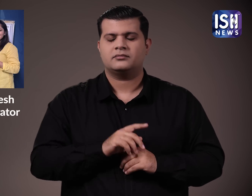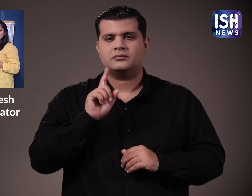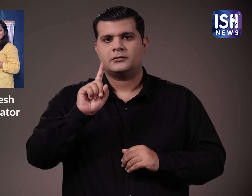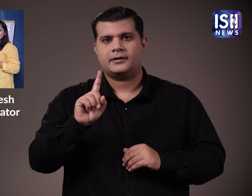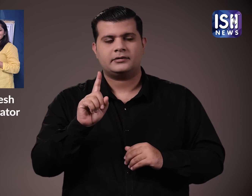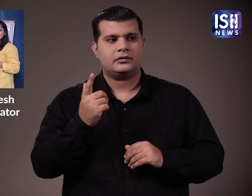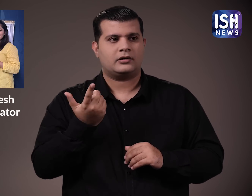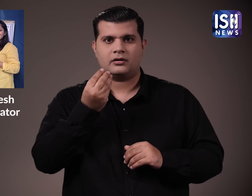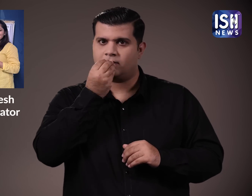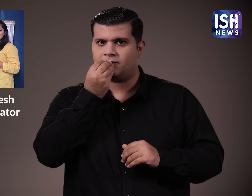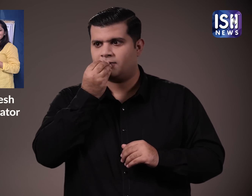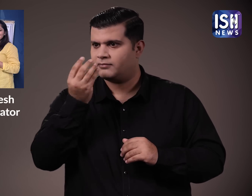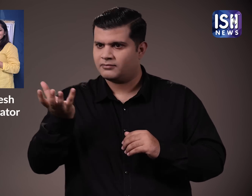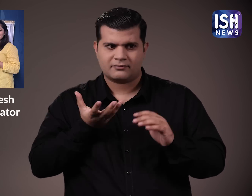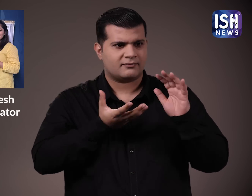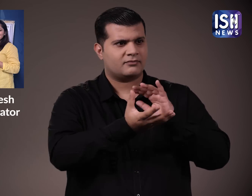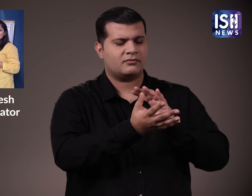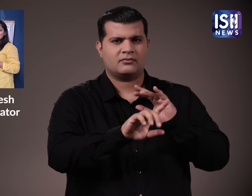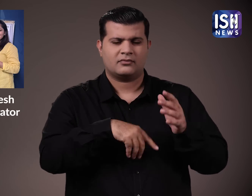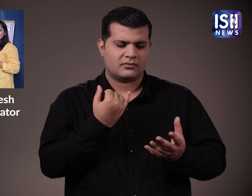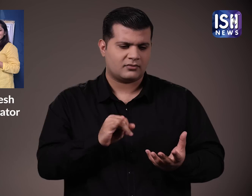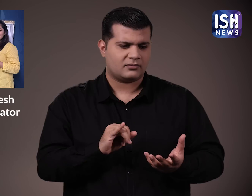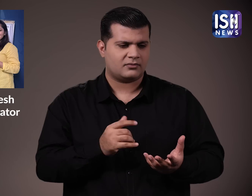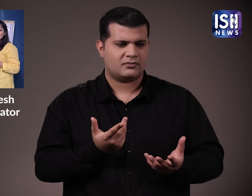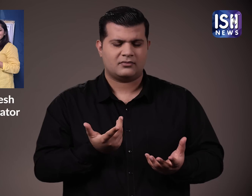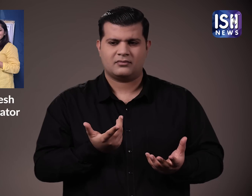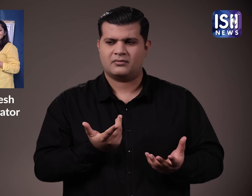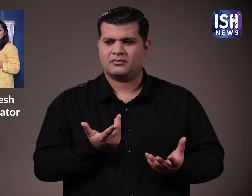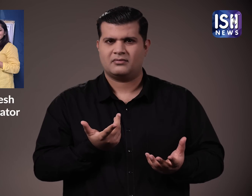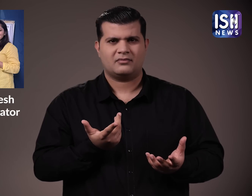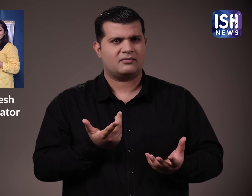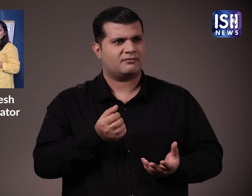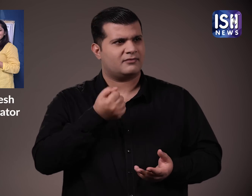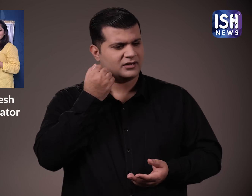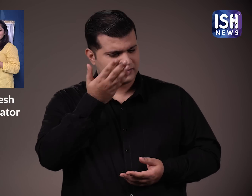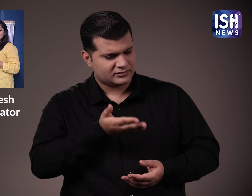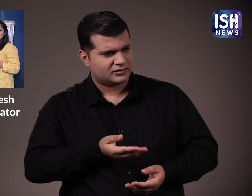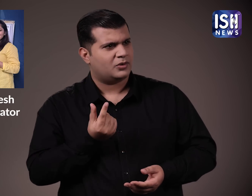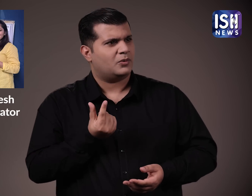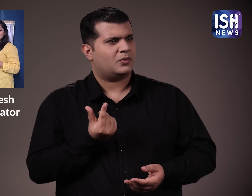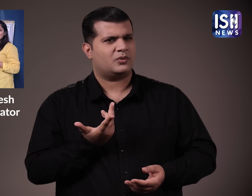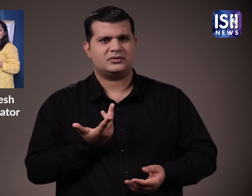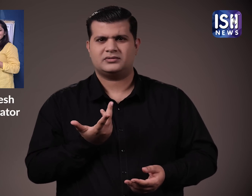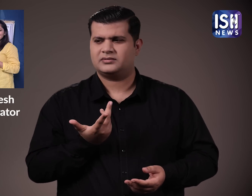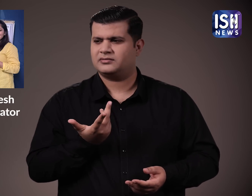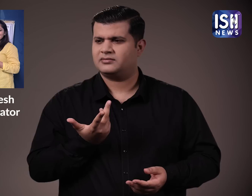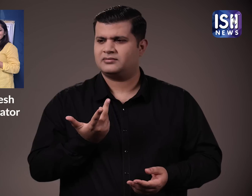But inspite of this, when we store food in the refrigerator, it gets spoilt. What's the use then?